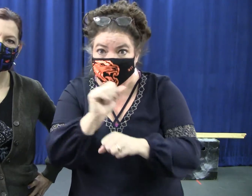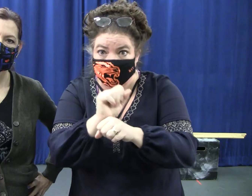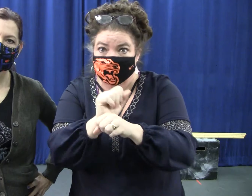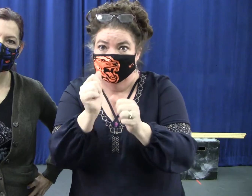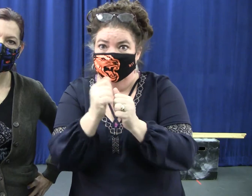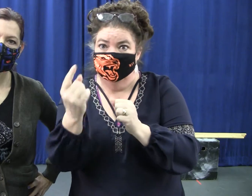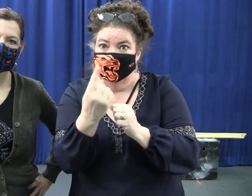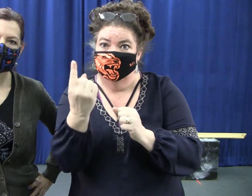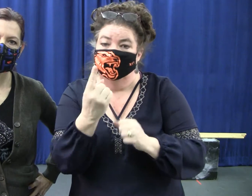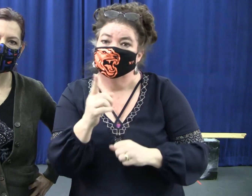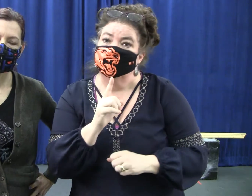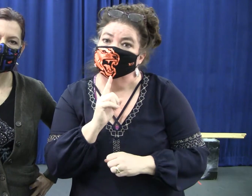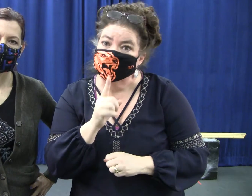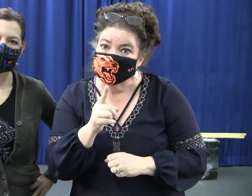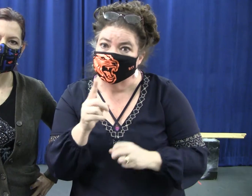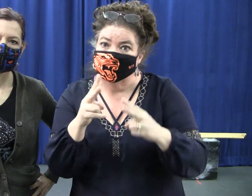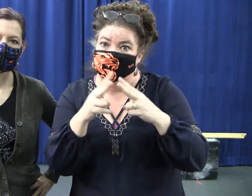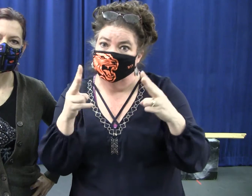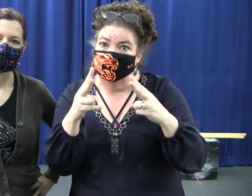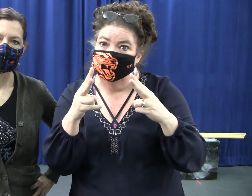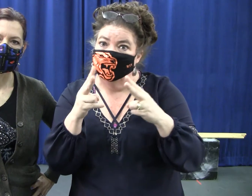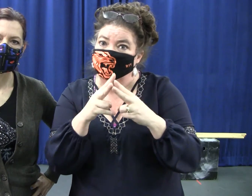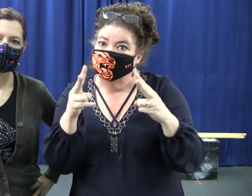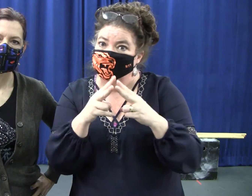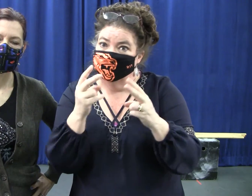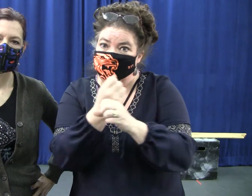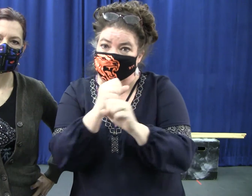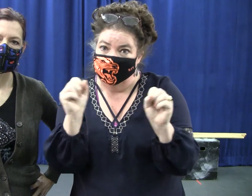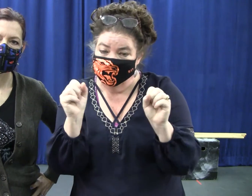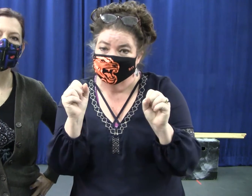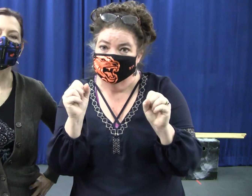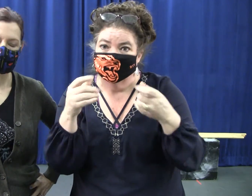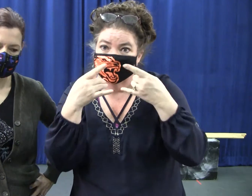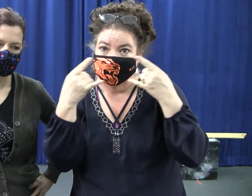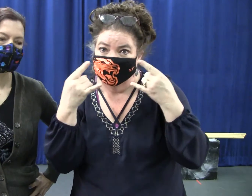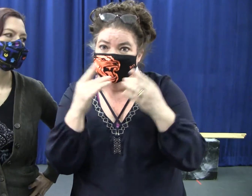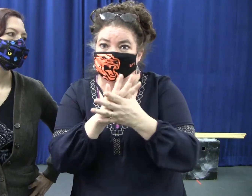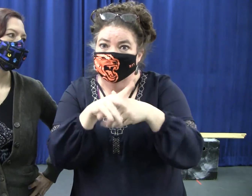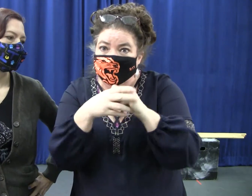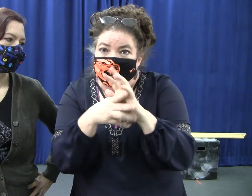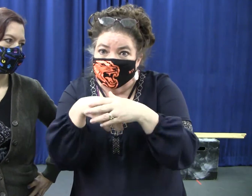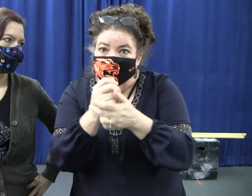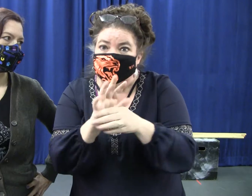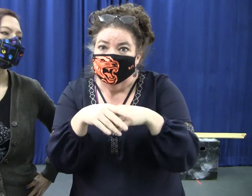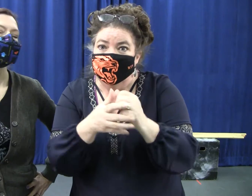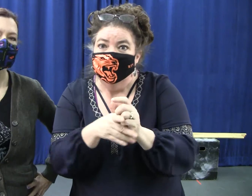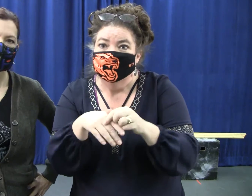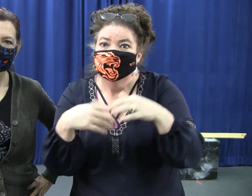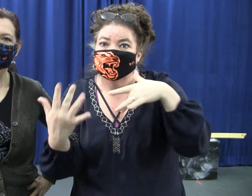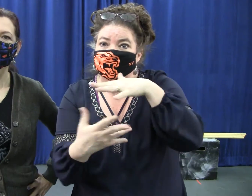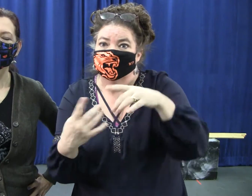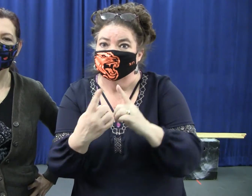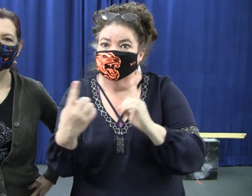working with somebody, just be sure that you're very, very safe - mask, wash your hands, social